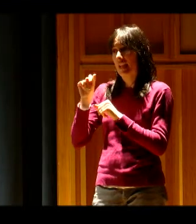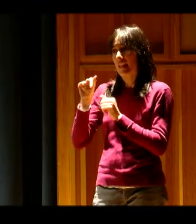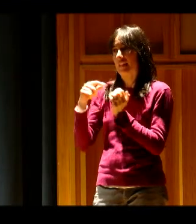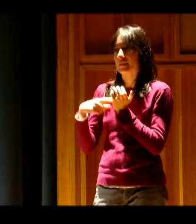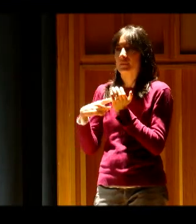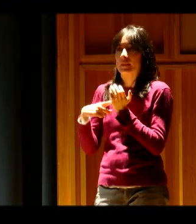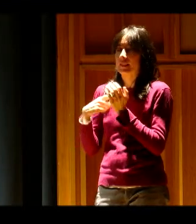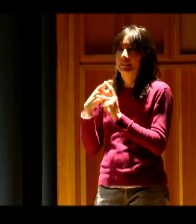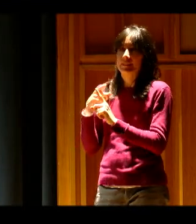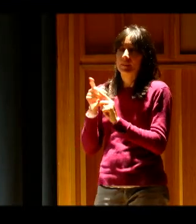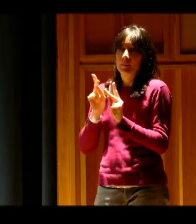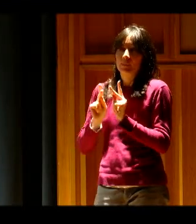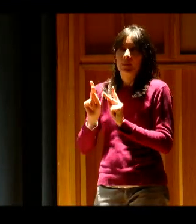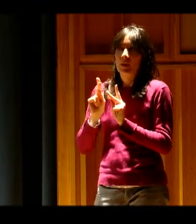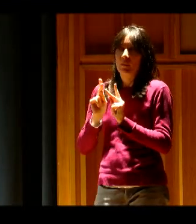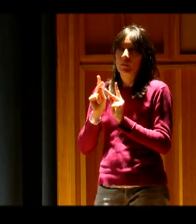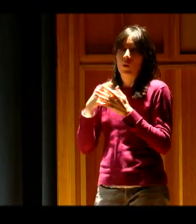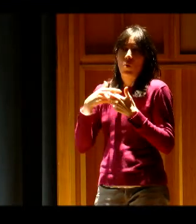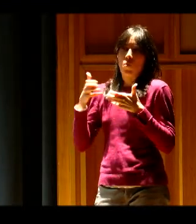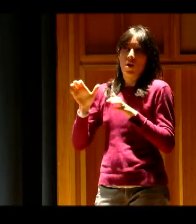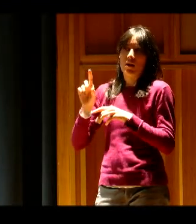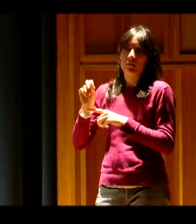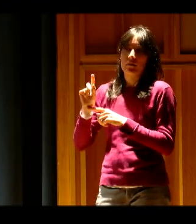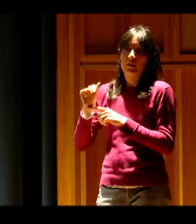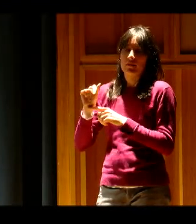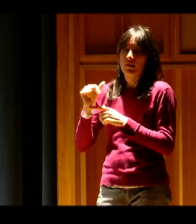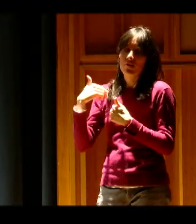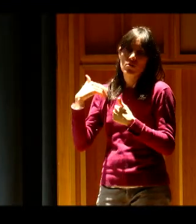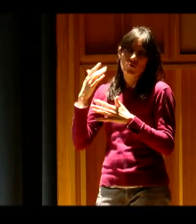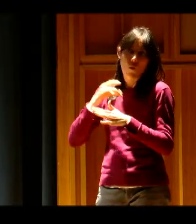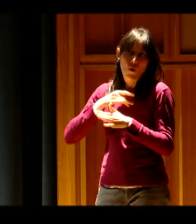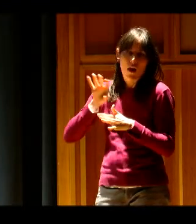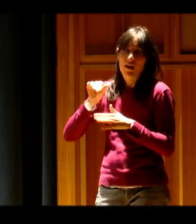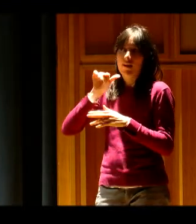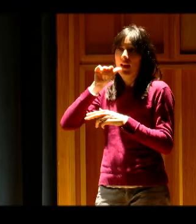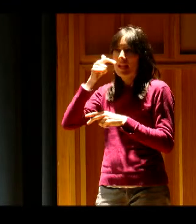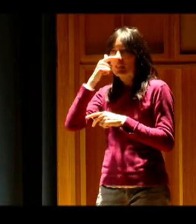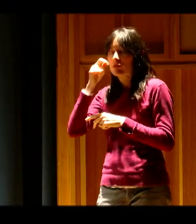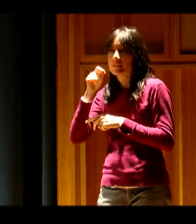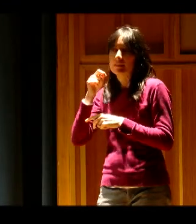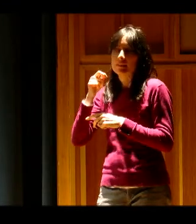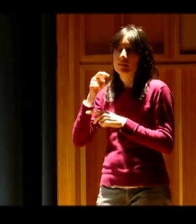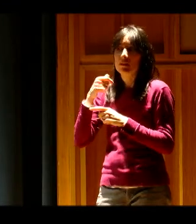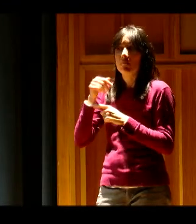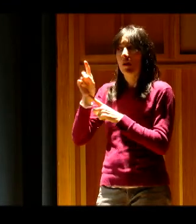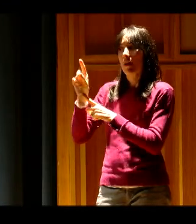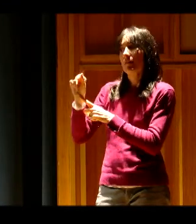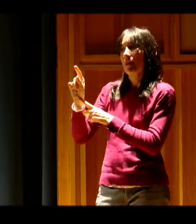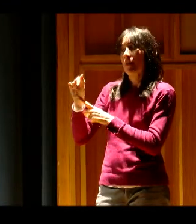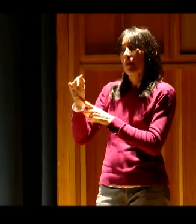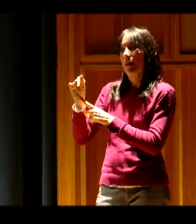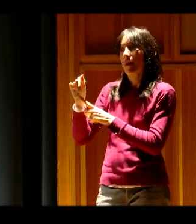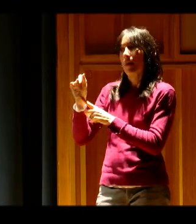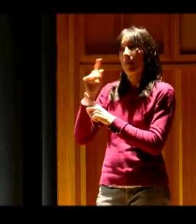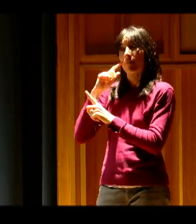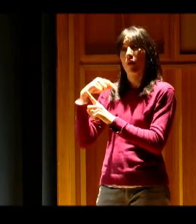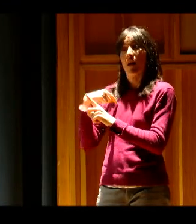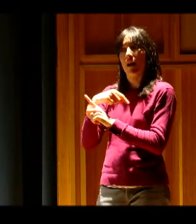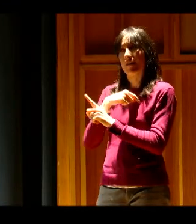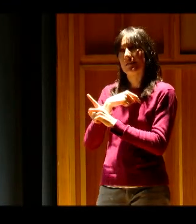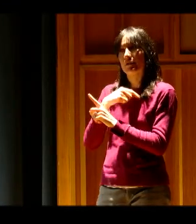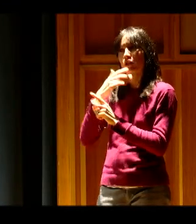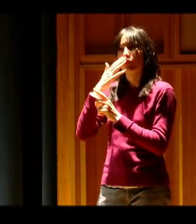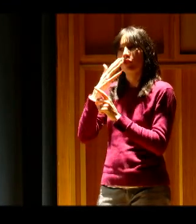People are quite anti-data too often and what that data means to us it's an accountability trail to--